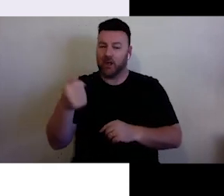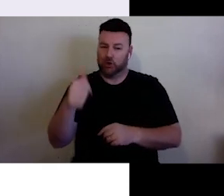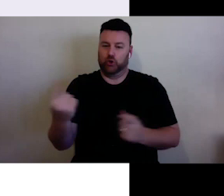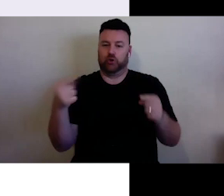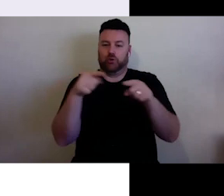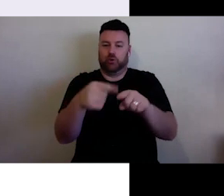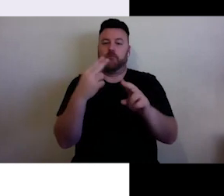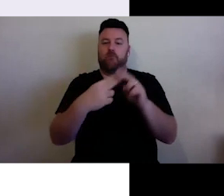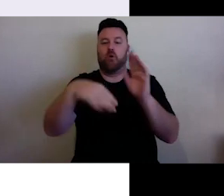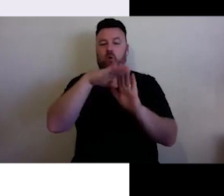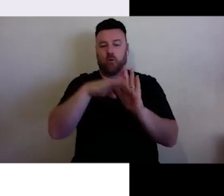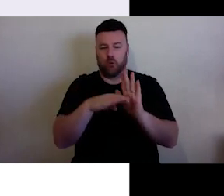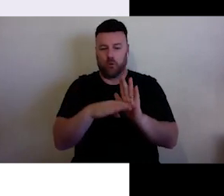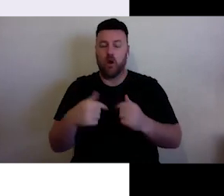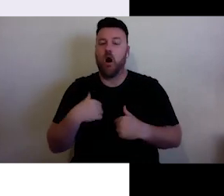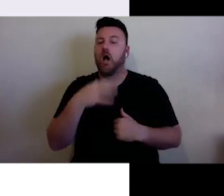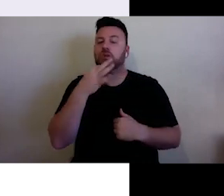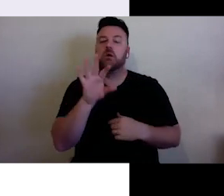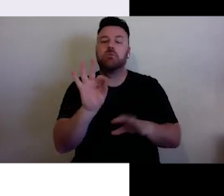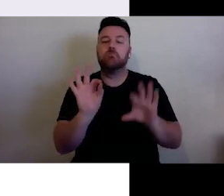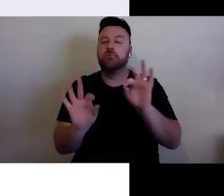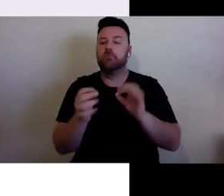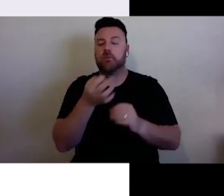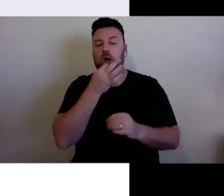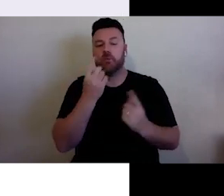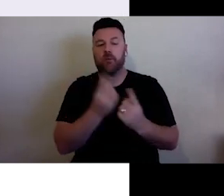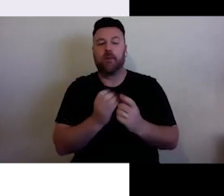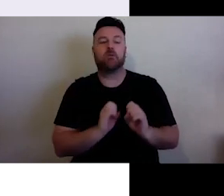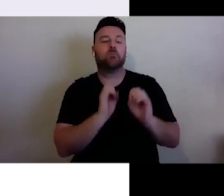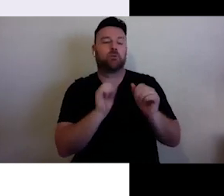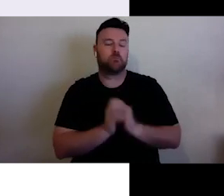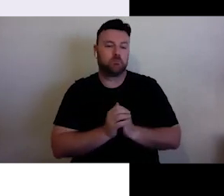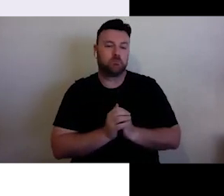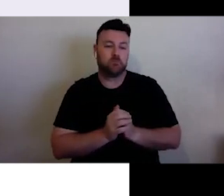up a few points to think about, firstly, is it suitable to put that